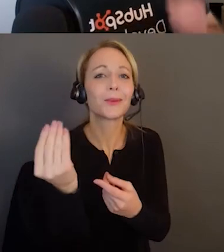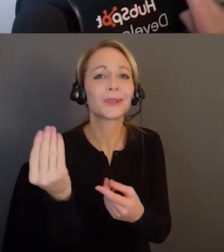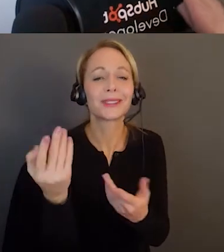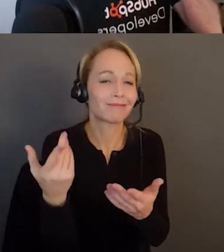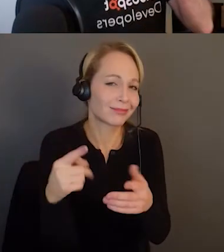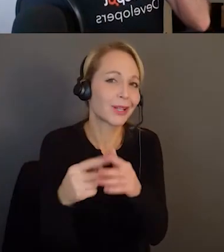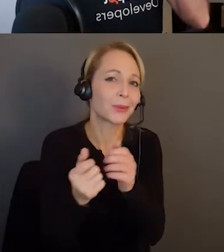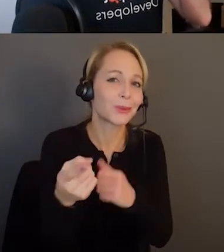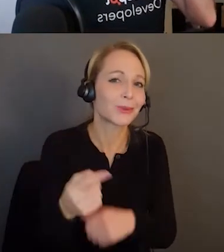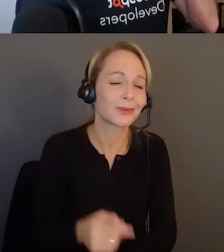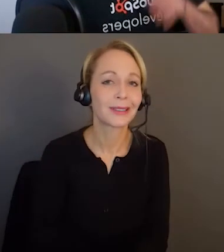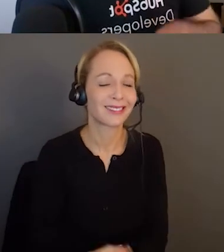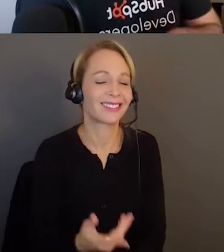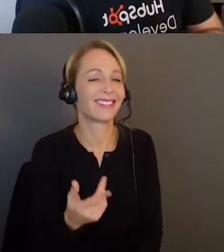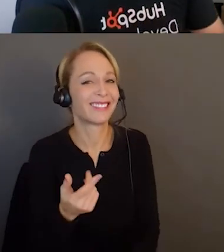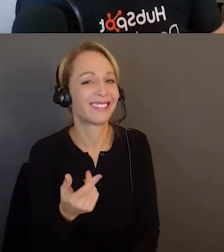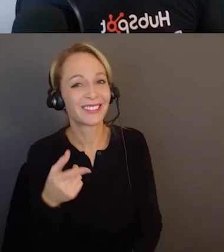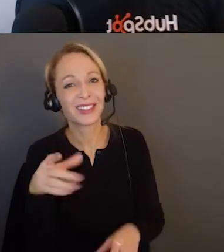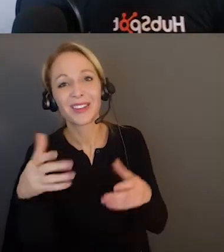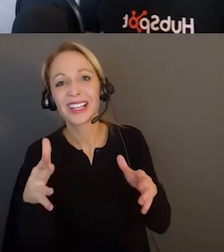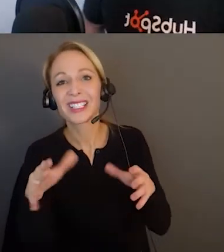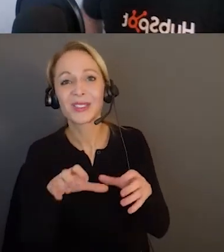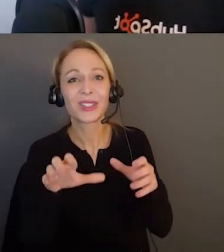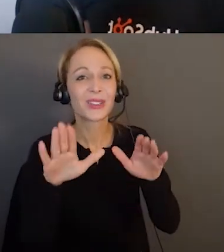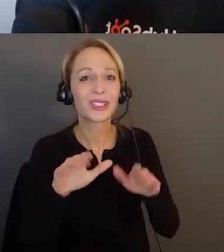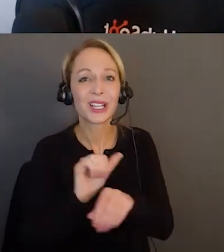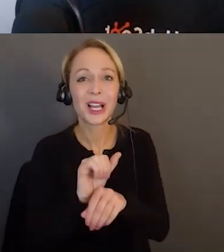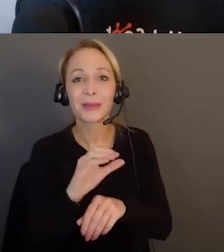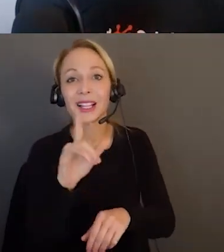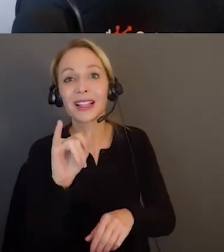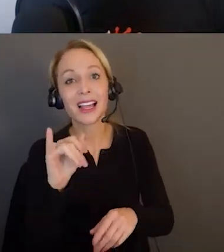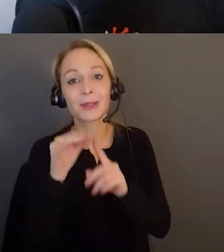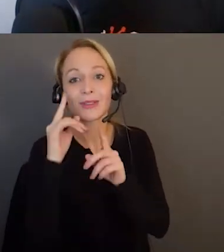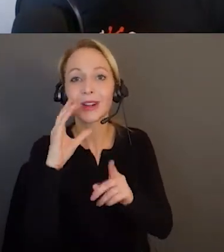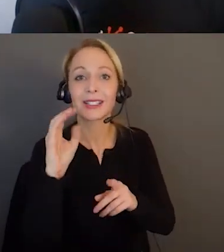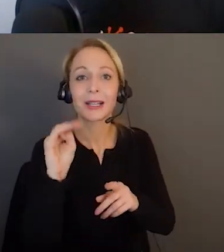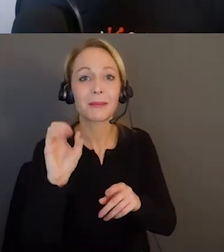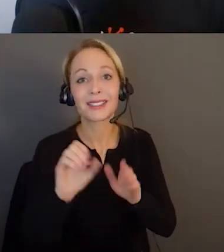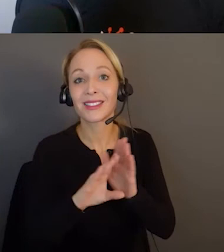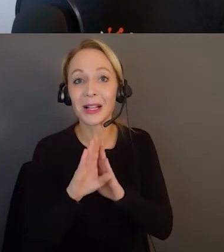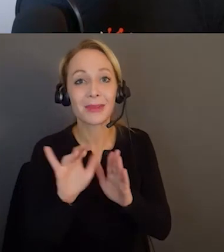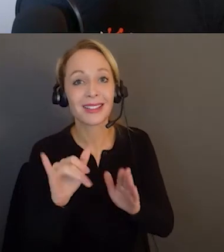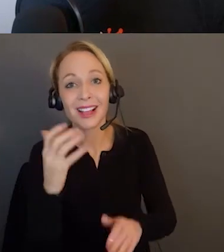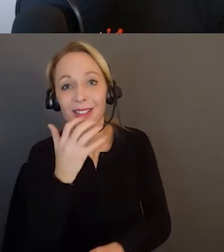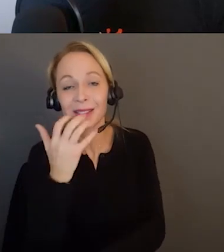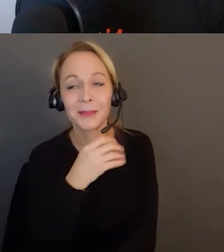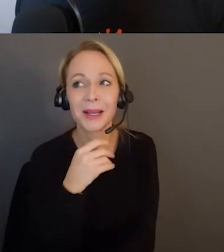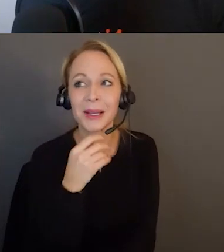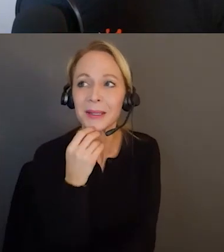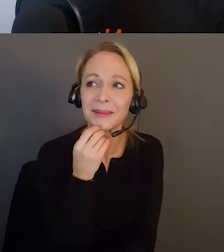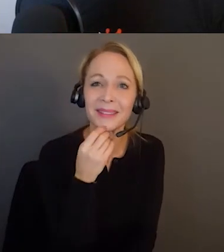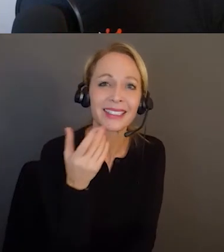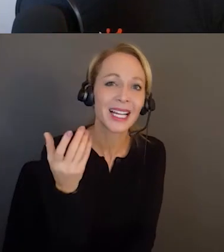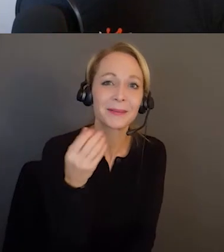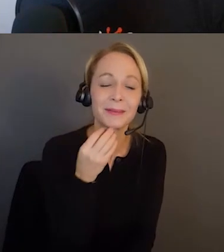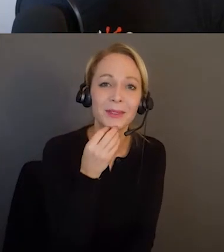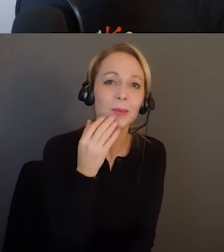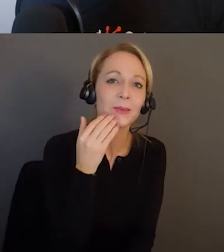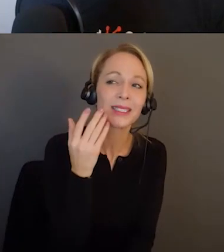YOU GUYS ARE ALREADY DOING A GREAT JOB AND CMI DEVELOPMENT IS AWESOME.